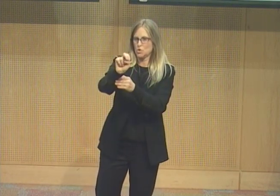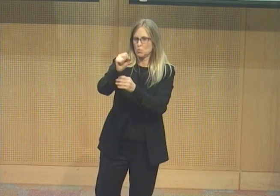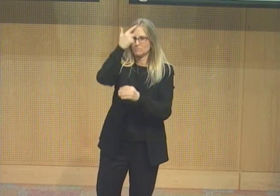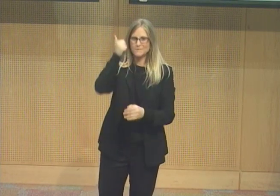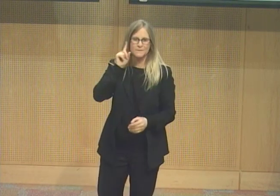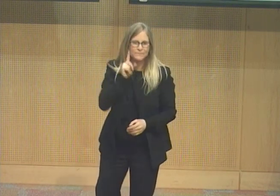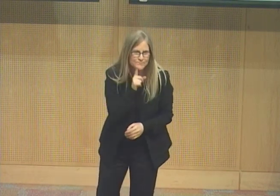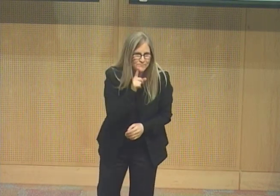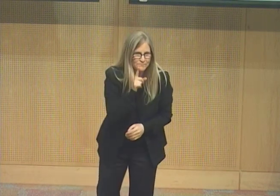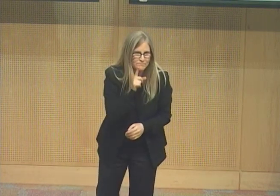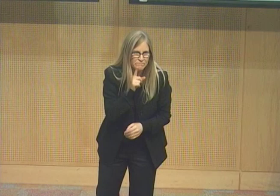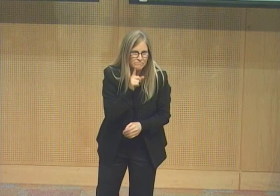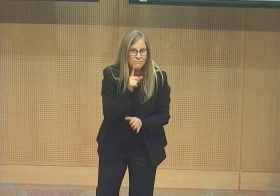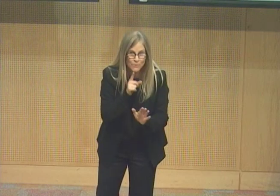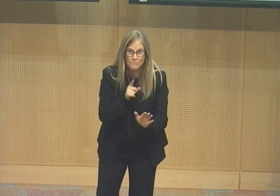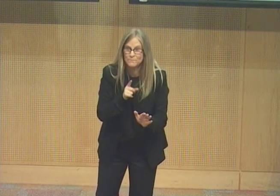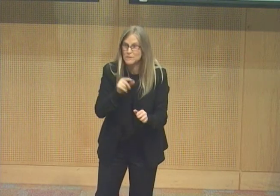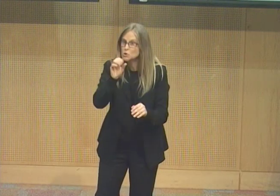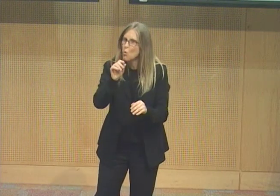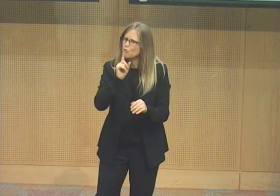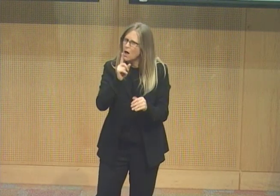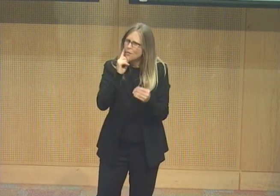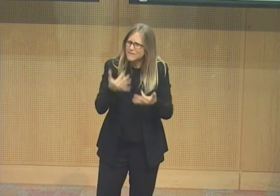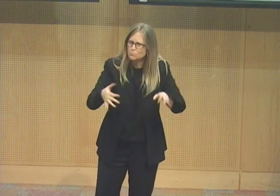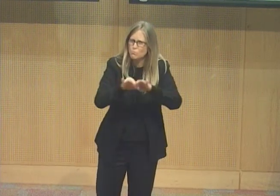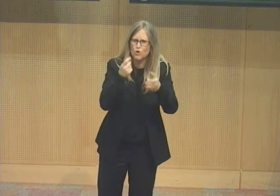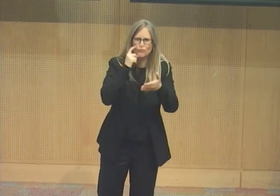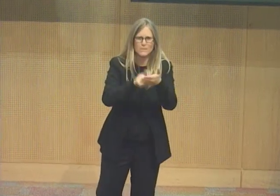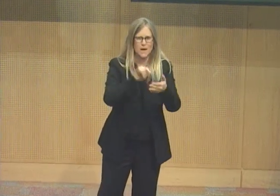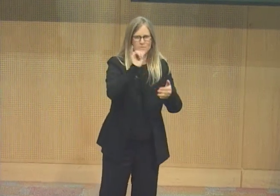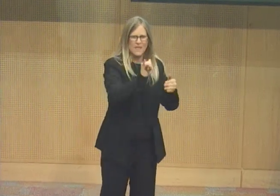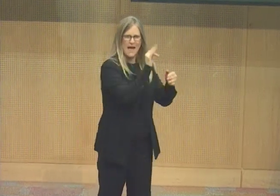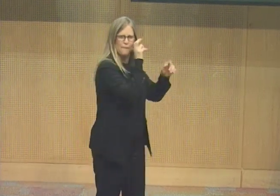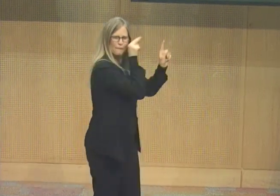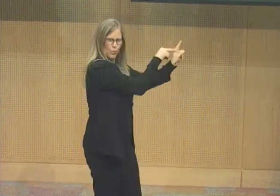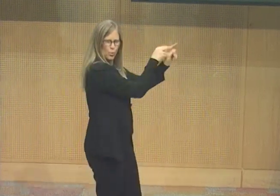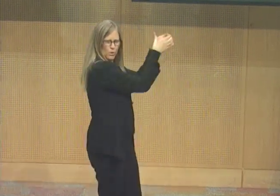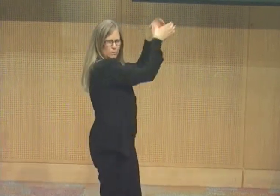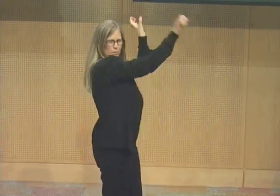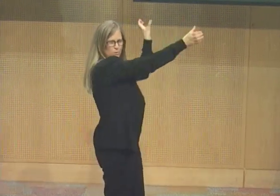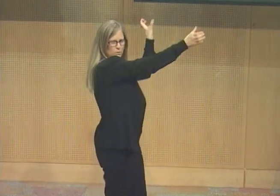on their inability to hear. Their lack of milestone development is blamed